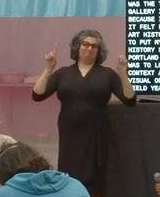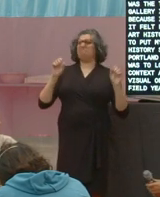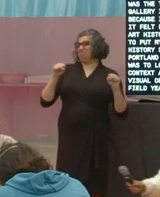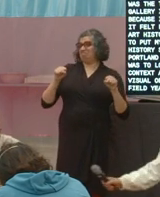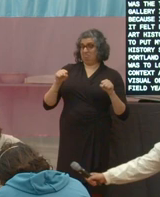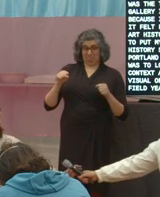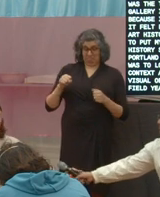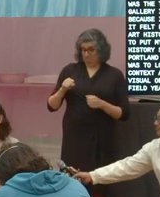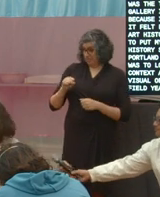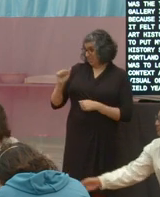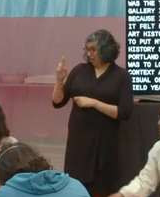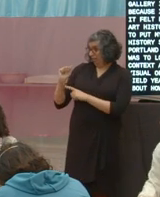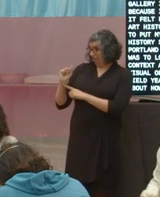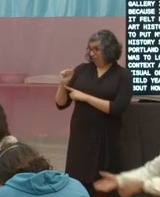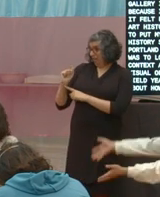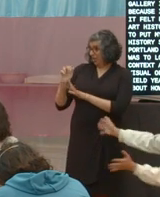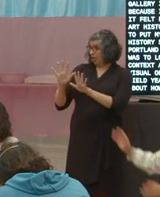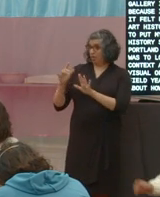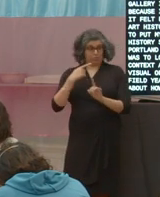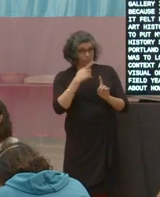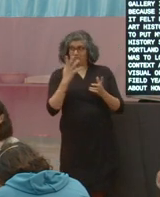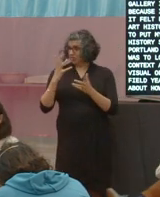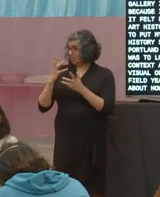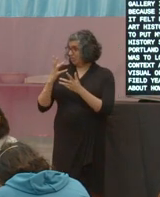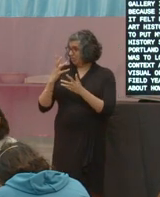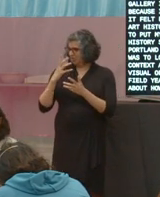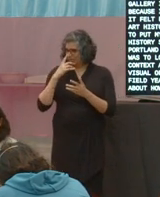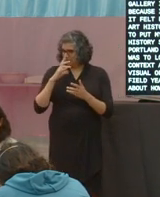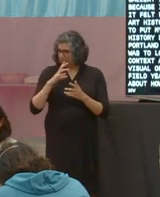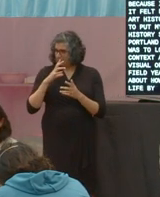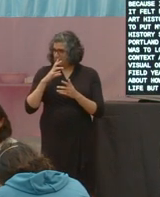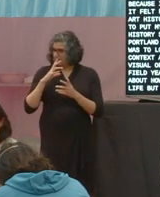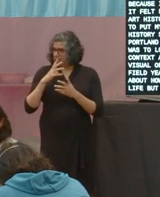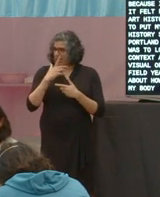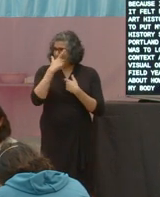Ben Evans: Sara, could you talk about how you first started getting interested in live audience? Sara Krajewski: Sure, yeah. When